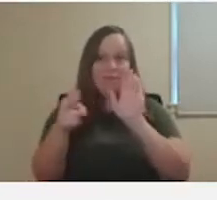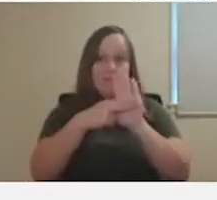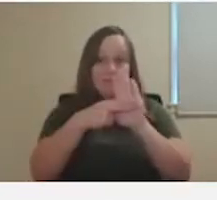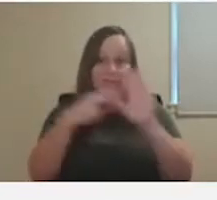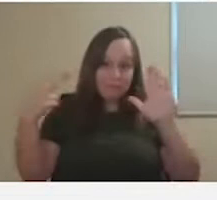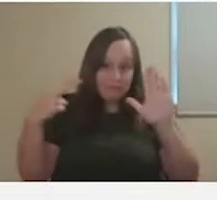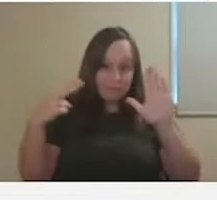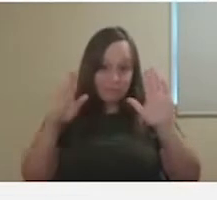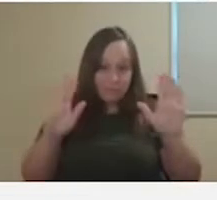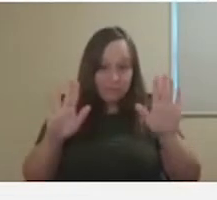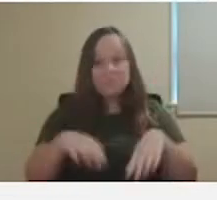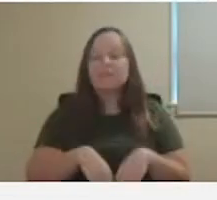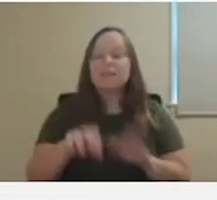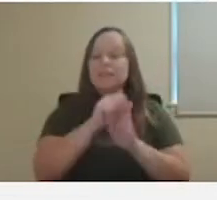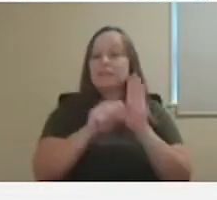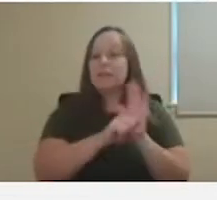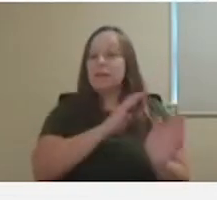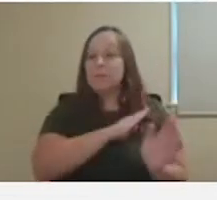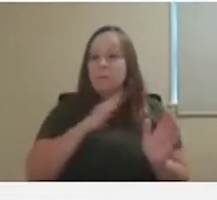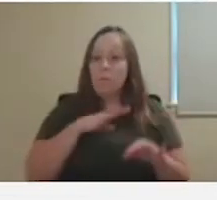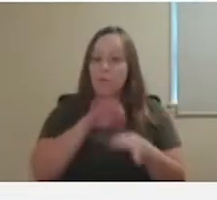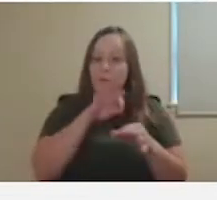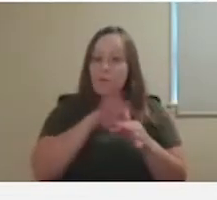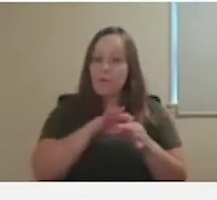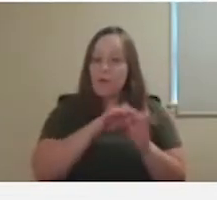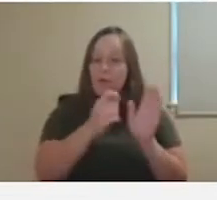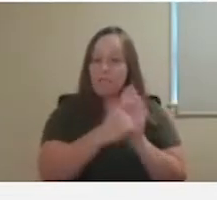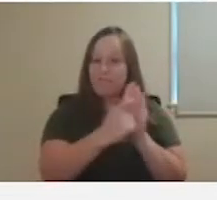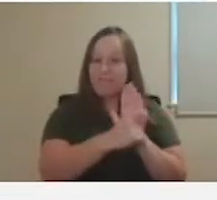the State Board of Elections has written on their website that